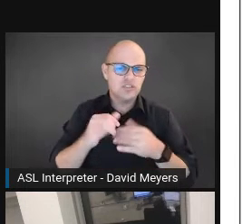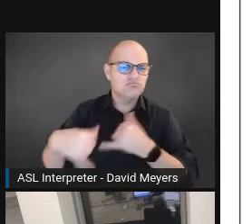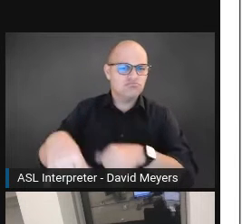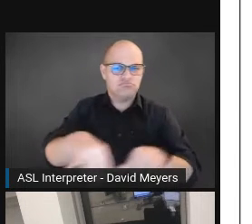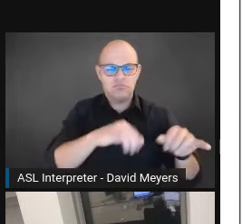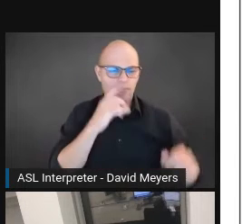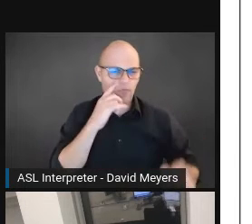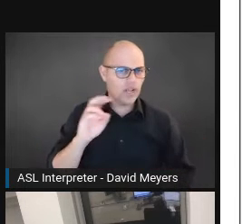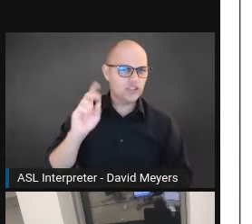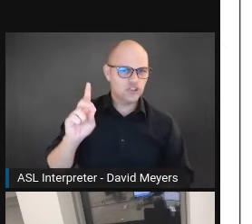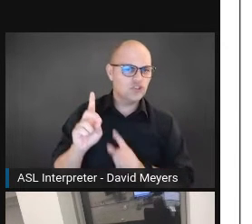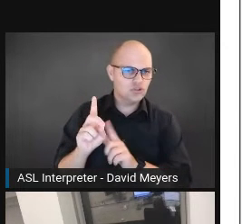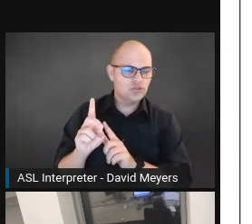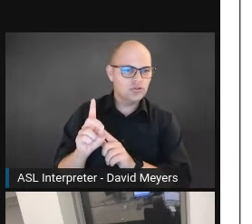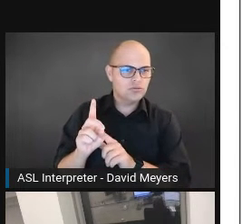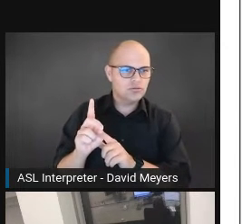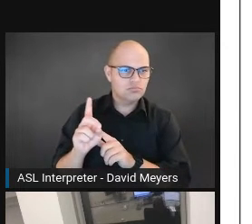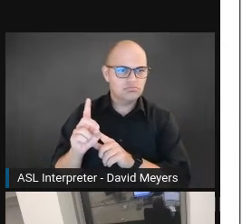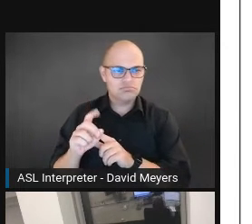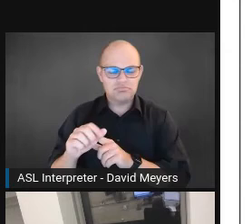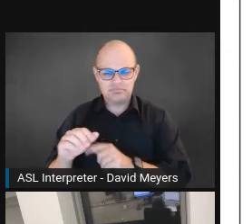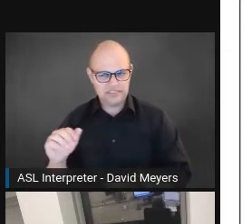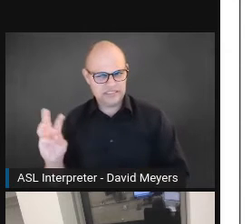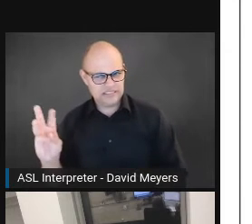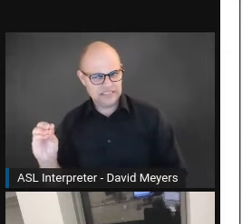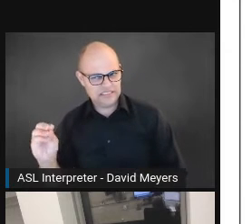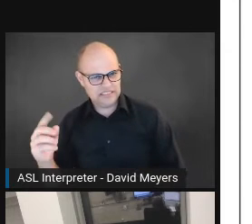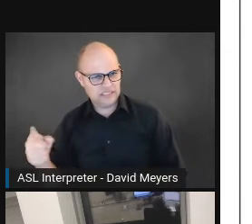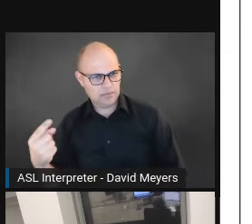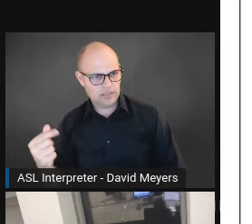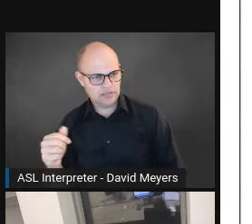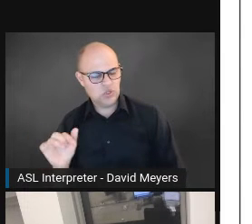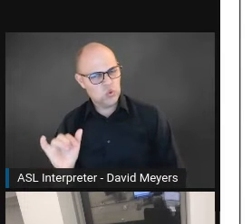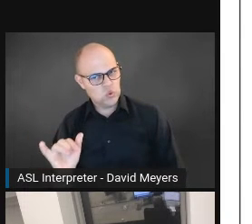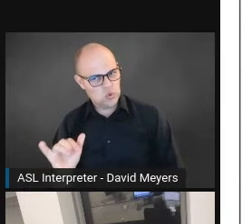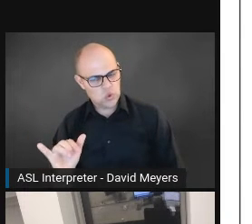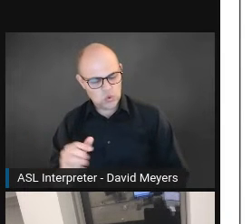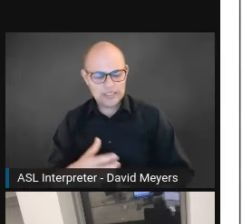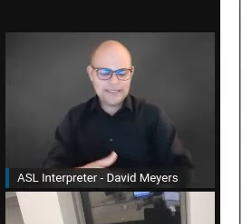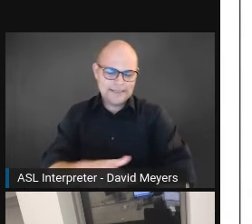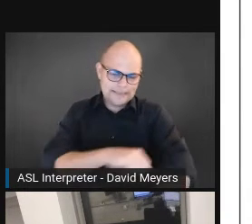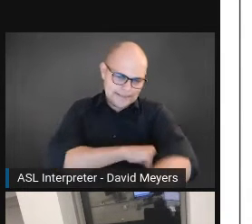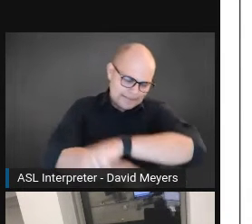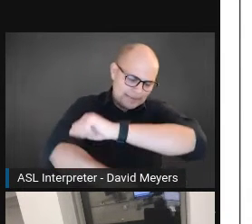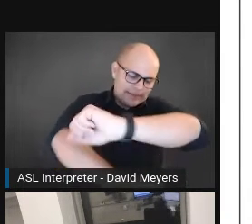At the time, the score was around 60, so well, we roll out the sleeves, did some research, and helped them